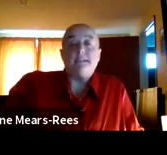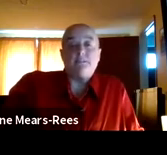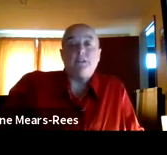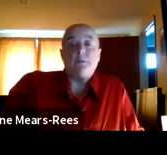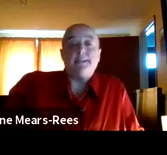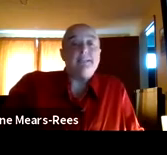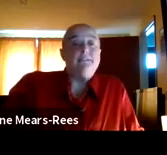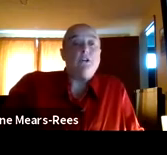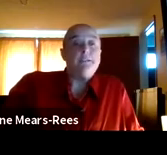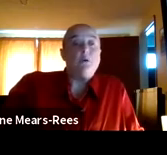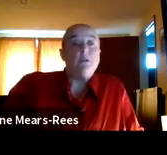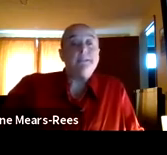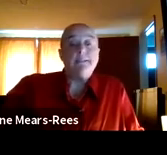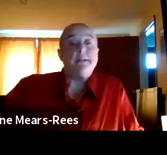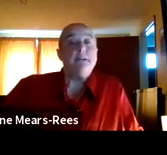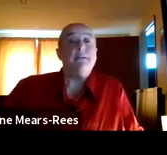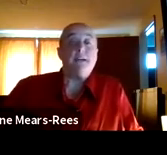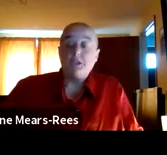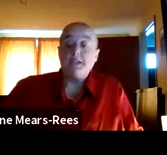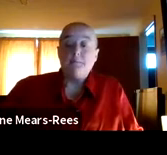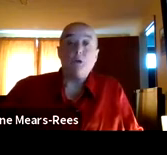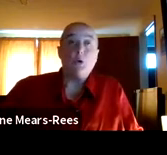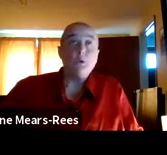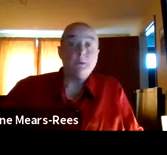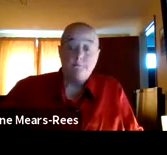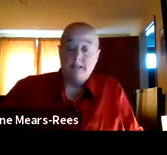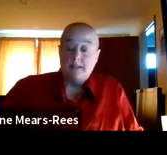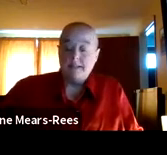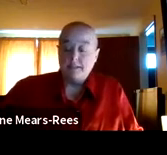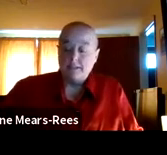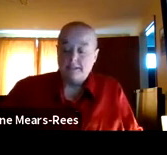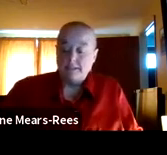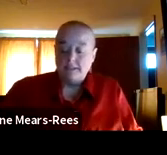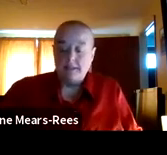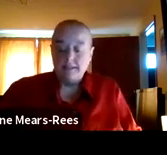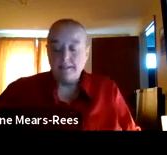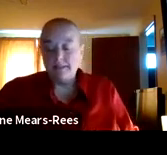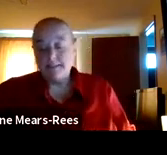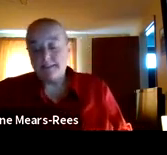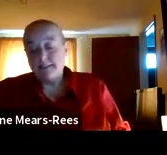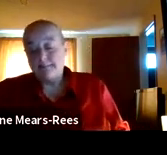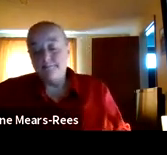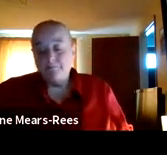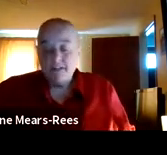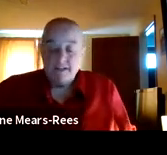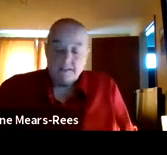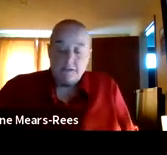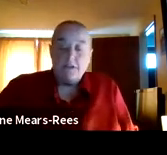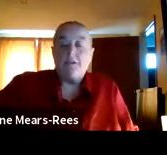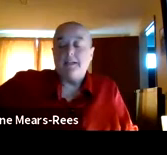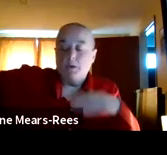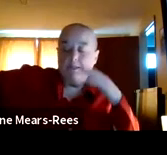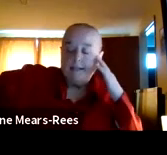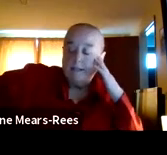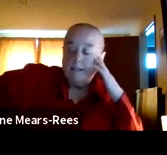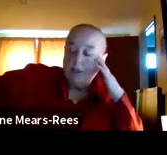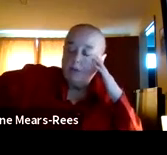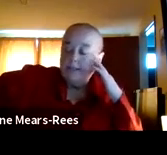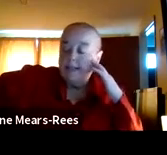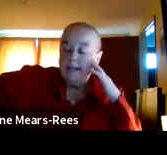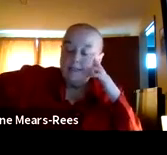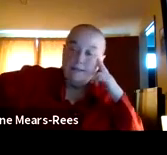Anne Mears-Rees: So her dignity was was also not respected and as so fears outlined and people are.